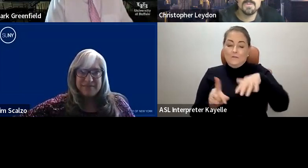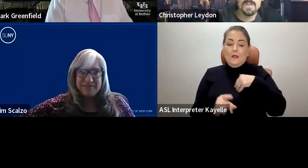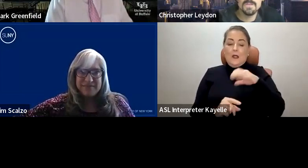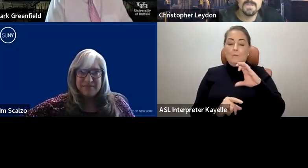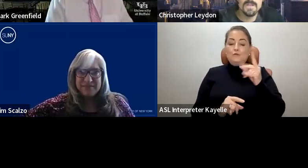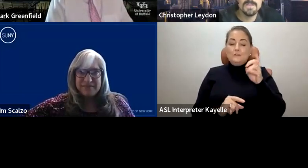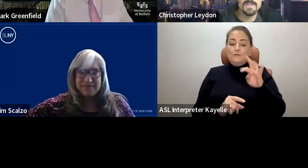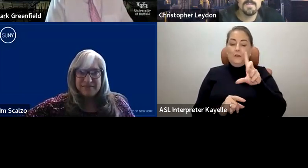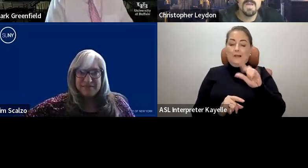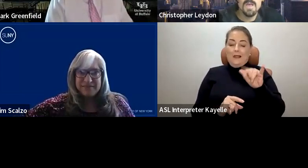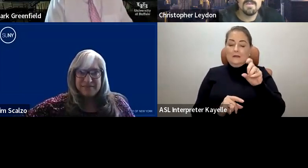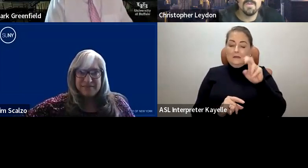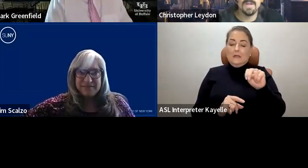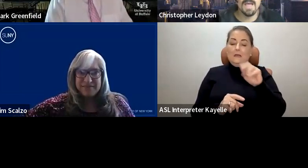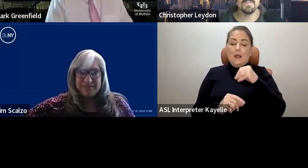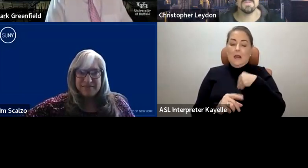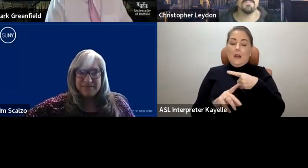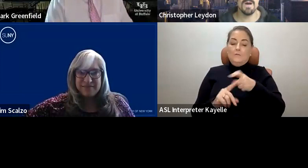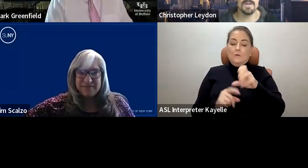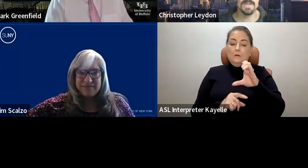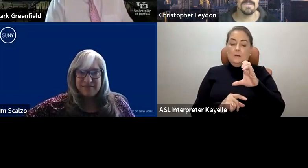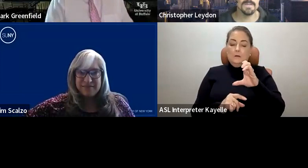Professional Studies. And I'm very happy to be moderating this